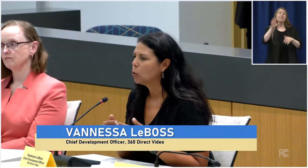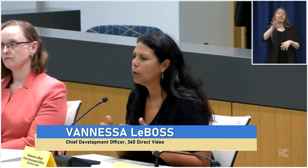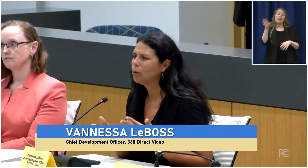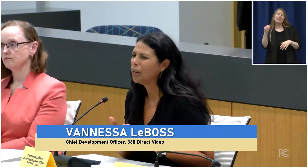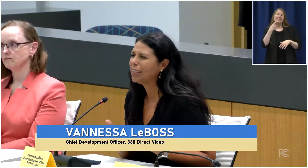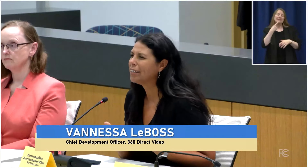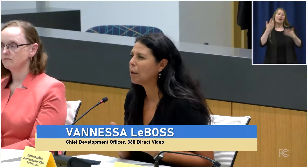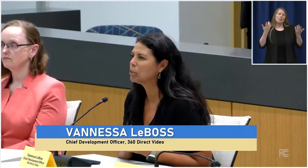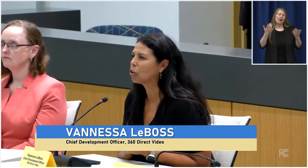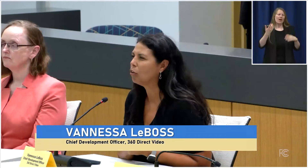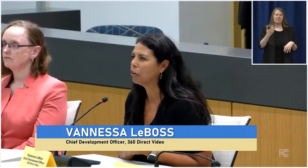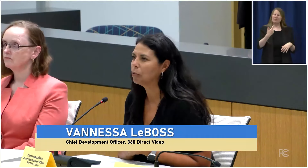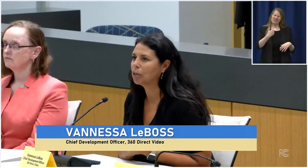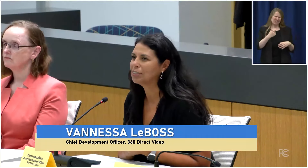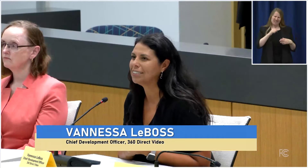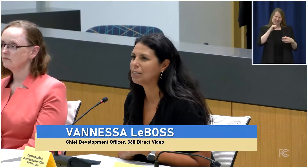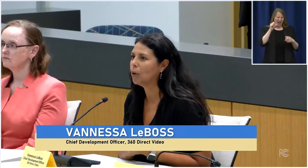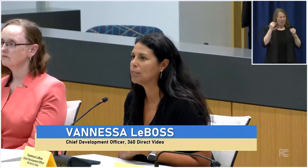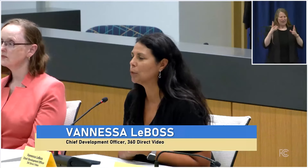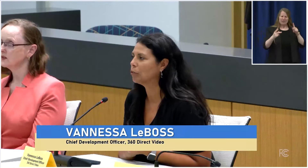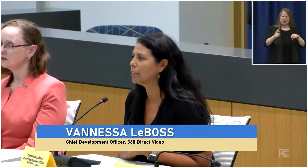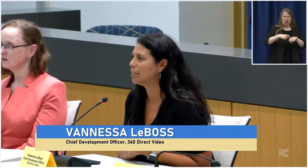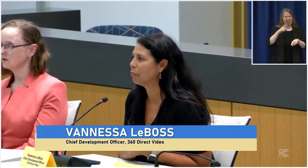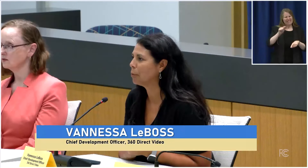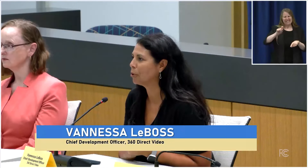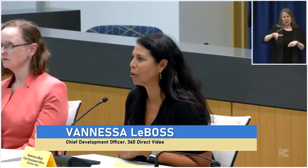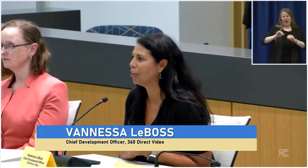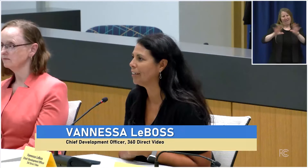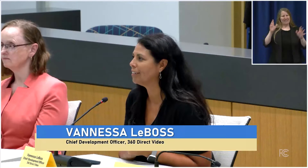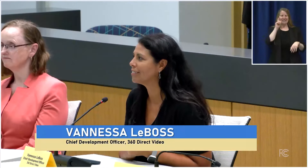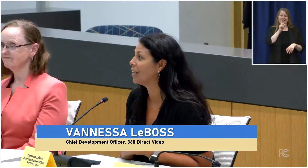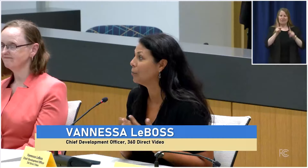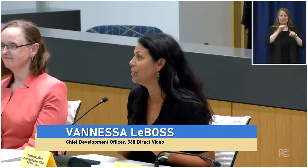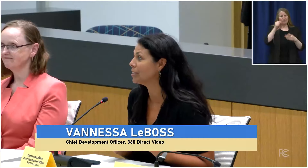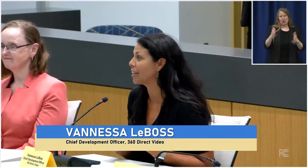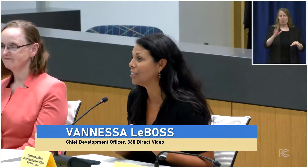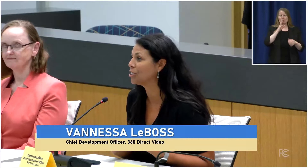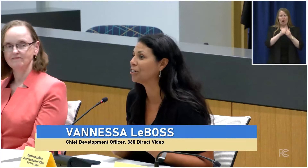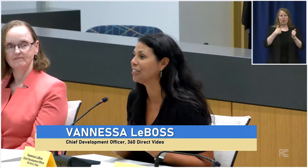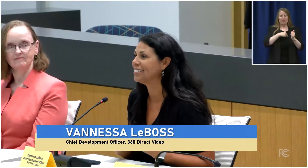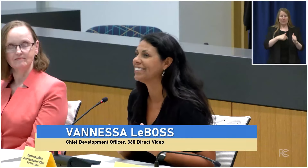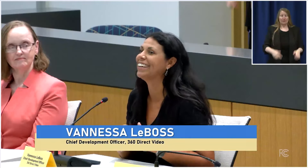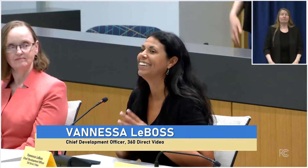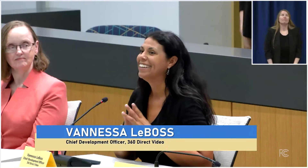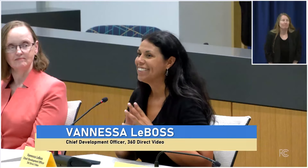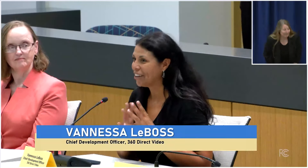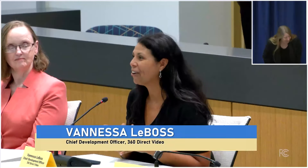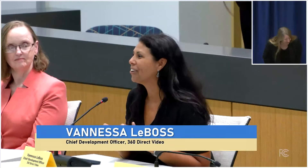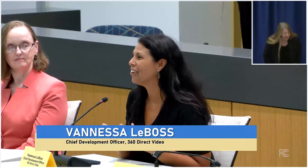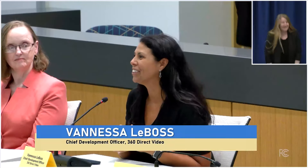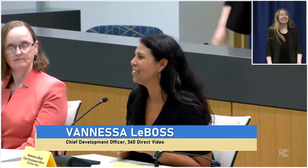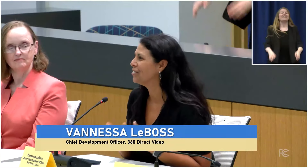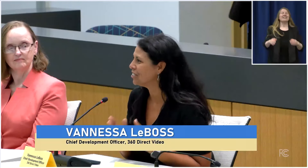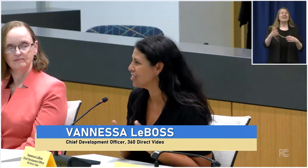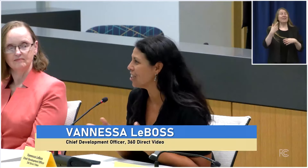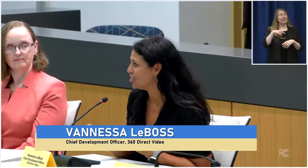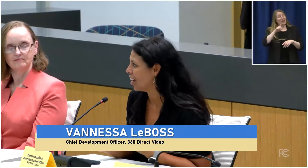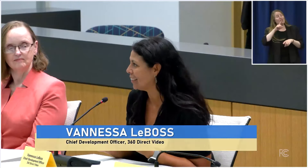DVC THAT HAVE BEEN PROVEN. BUT WE ALSO SAY, GET THE DATA. SOMETIMES COMPANIES WILL TELL US WELL WE'RE NOT GETTING THAT MUCH CALL